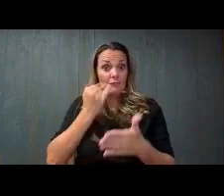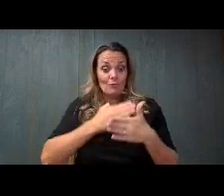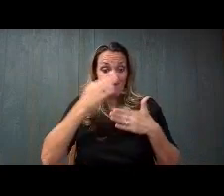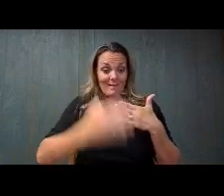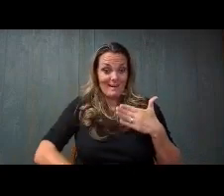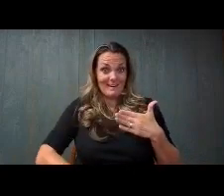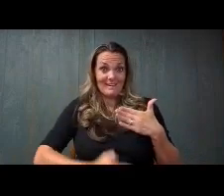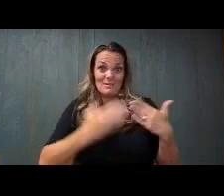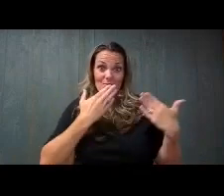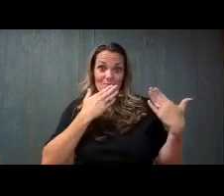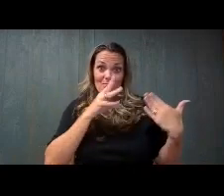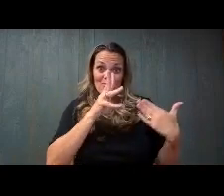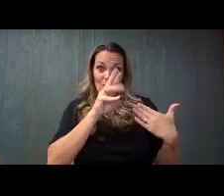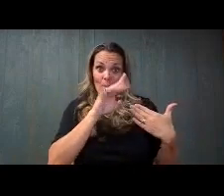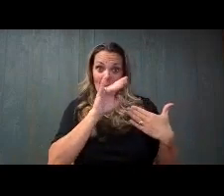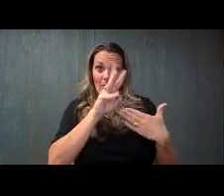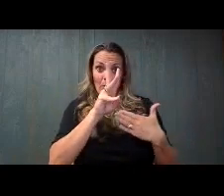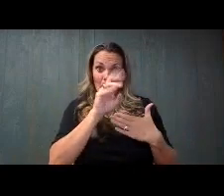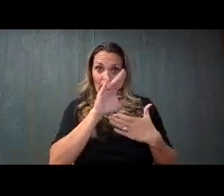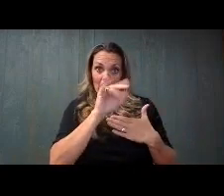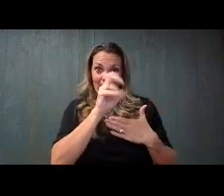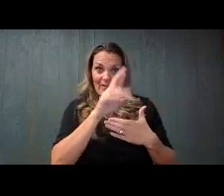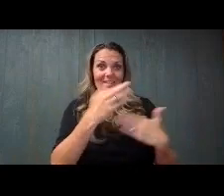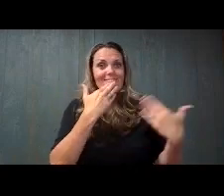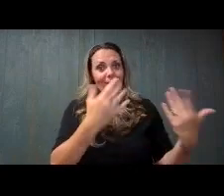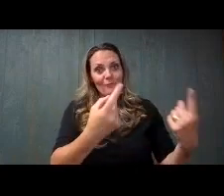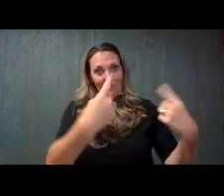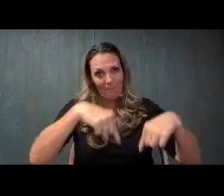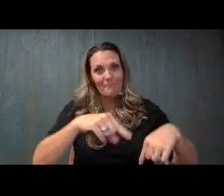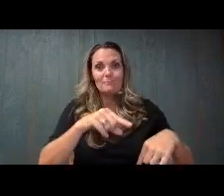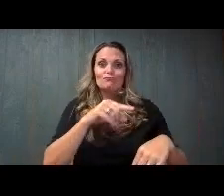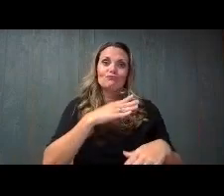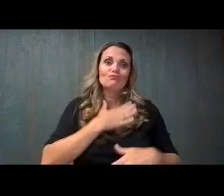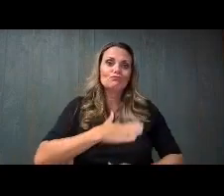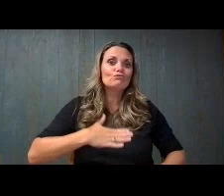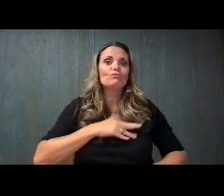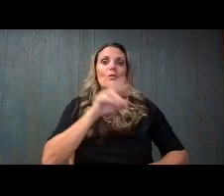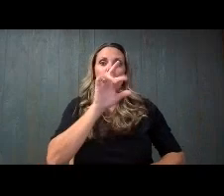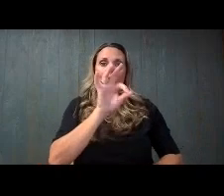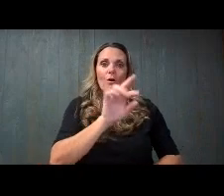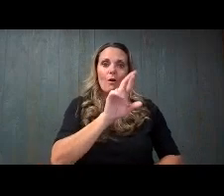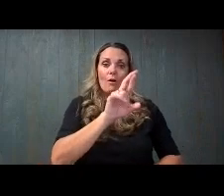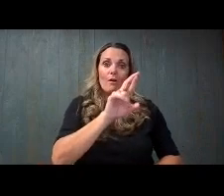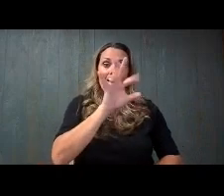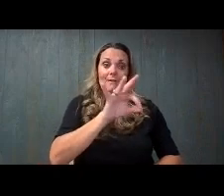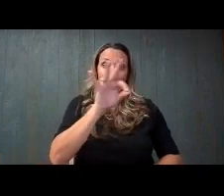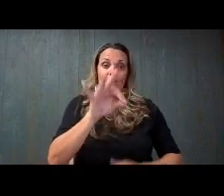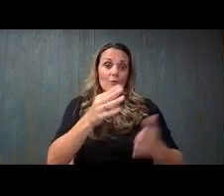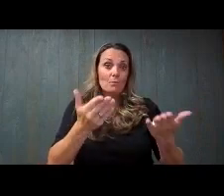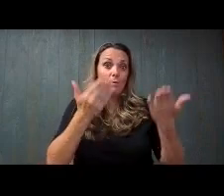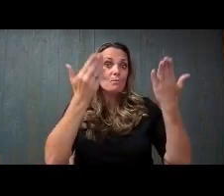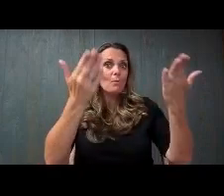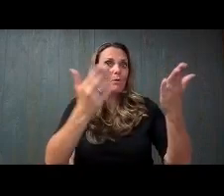Thank you so much for attending. We look forward to receiving RF proposals and seeing everyone's great ideas.